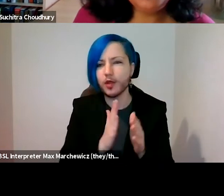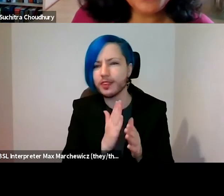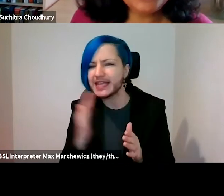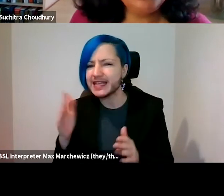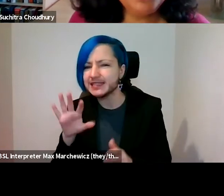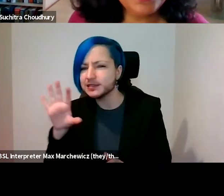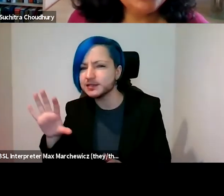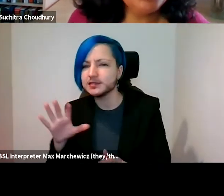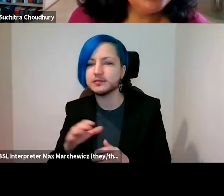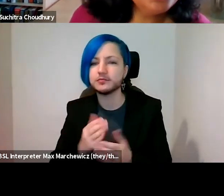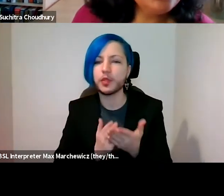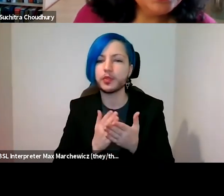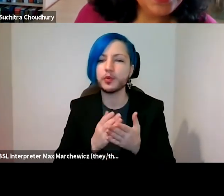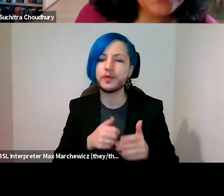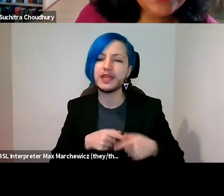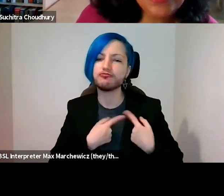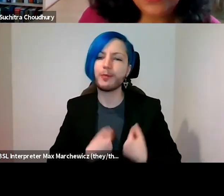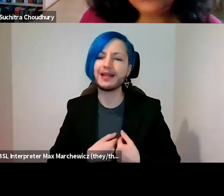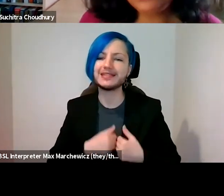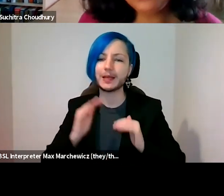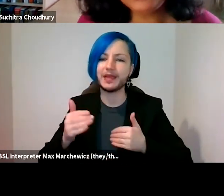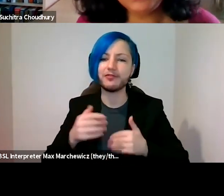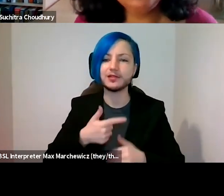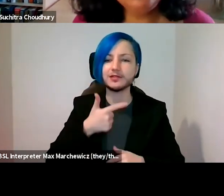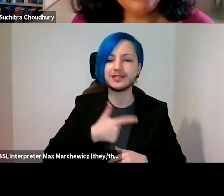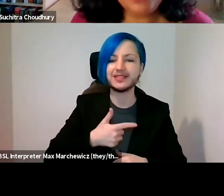the Romantic Period that's between 1780 and 1830.